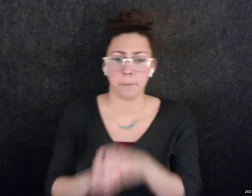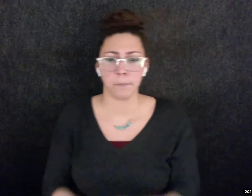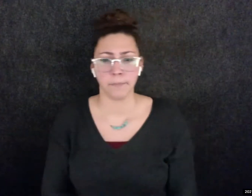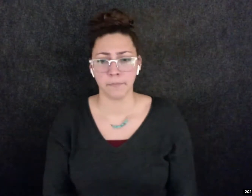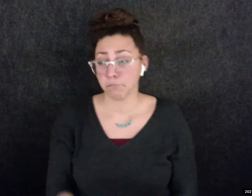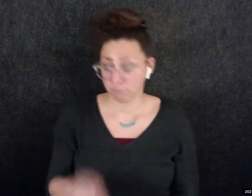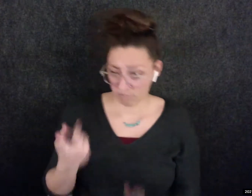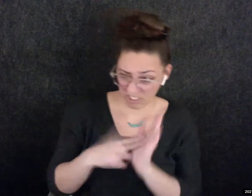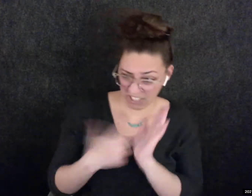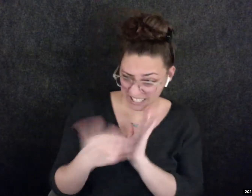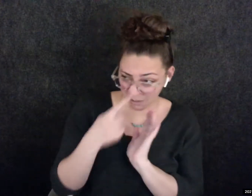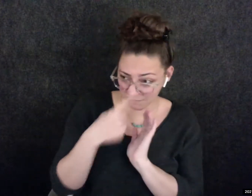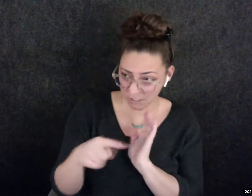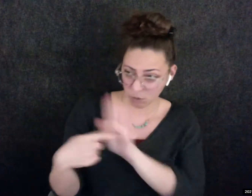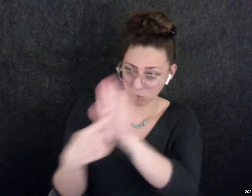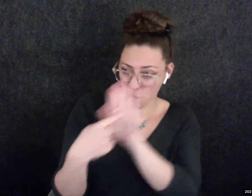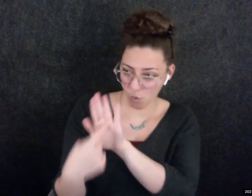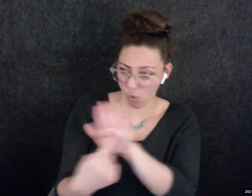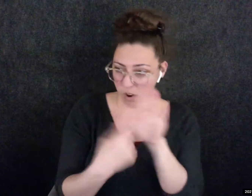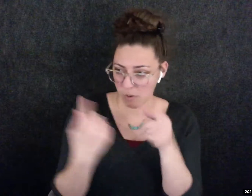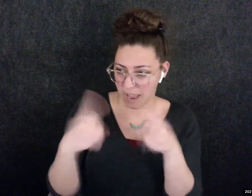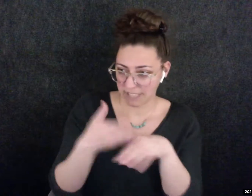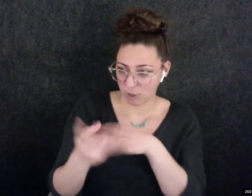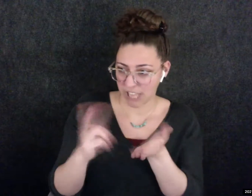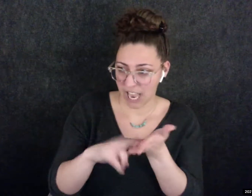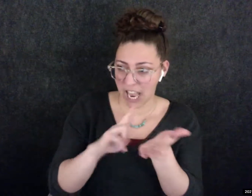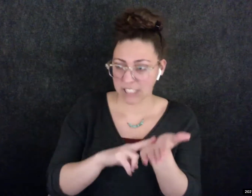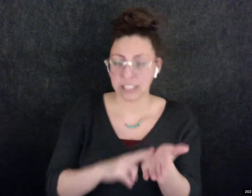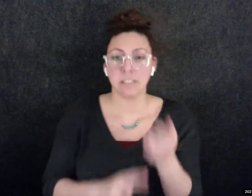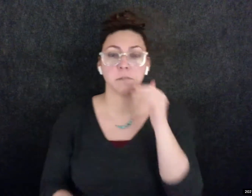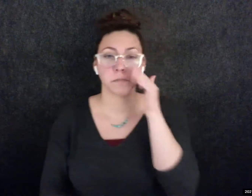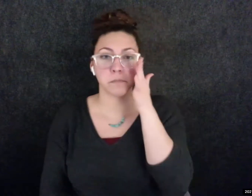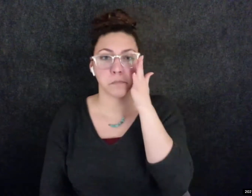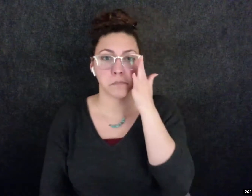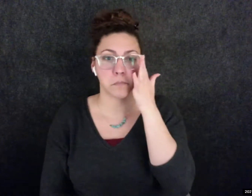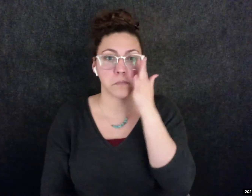time and show the folks what happens after you sign. The post signing page.